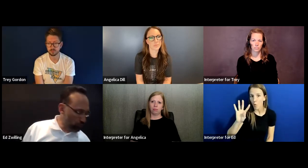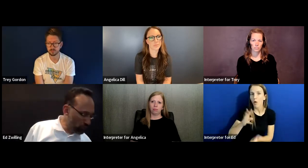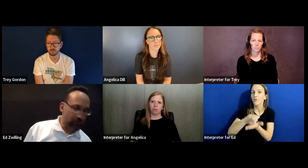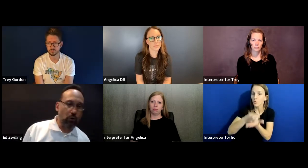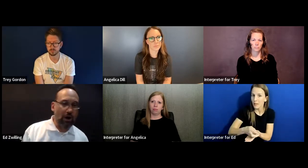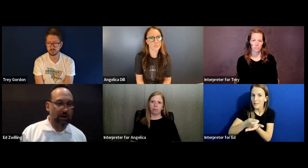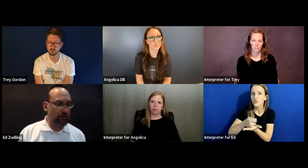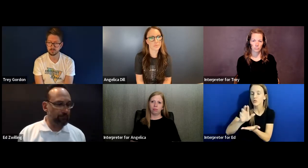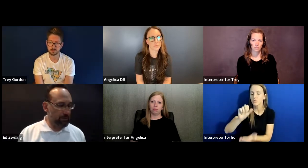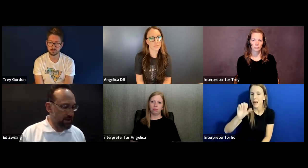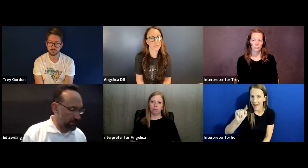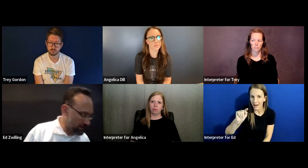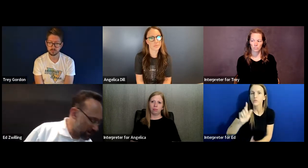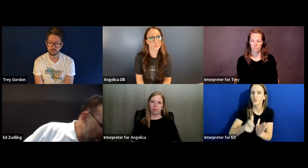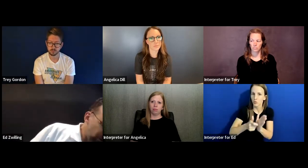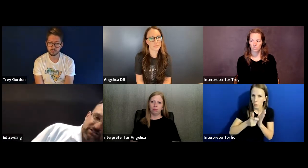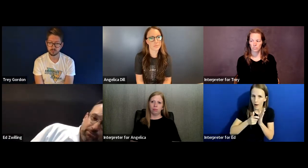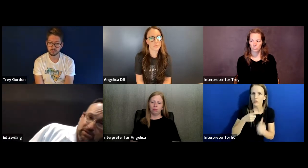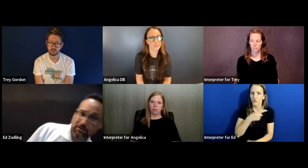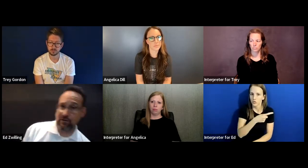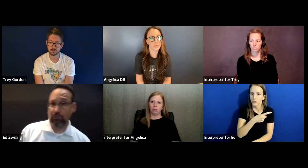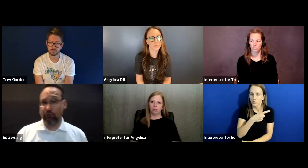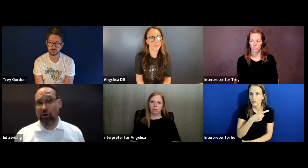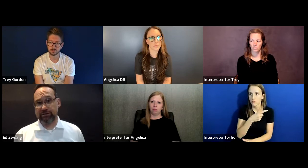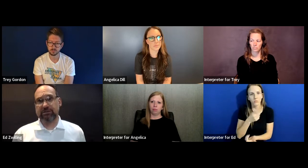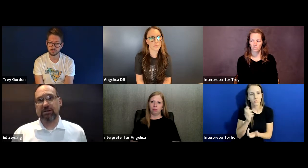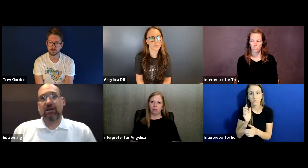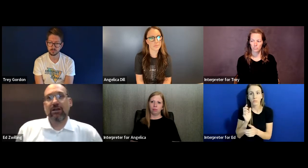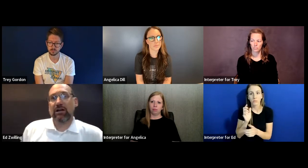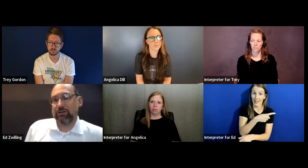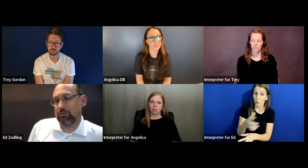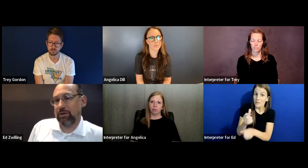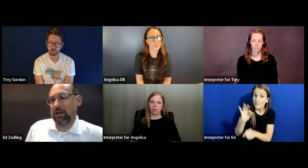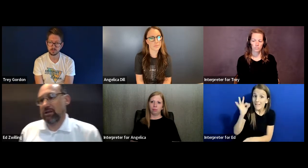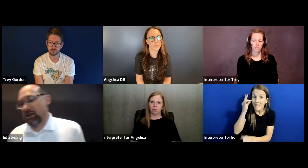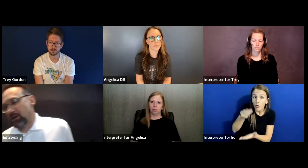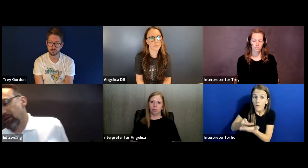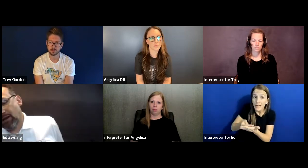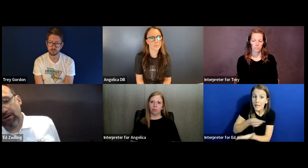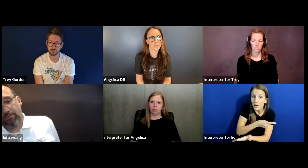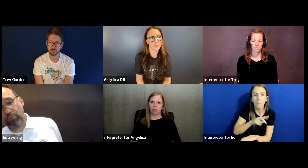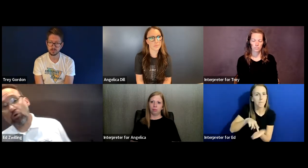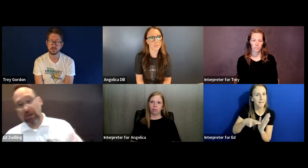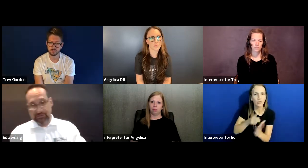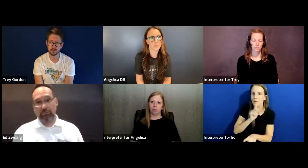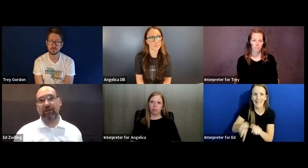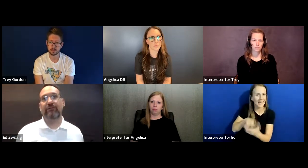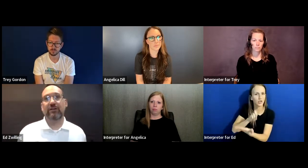will require that a recipient of federal funds not discriminate in programs that are benefited